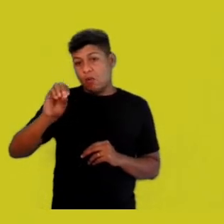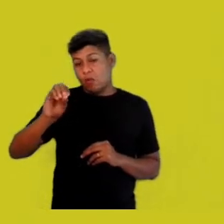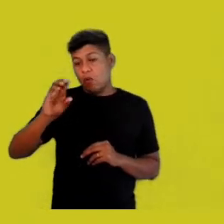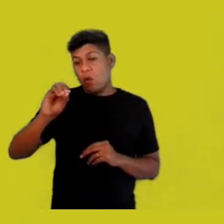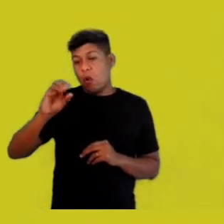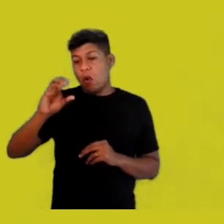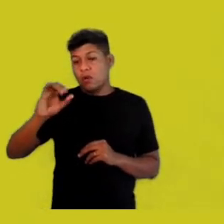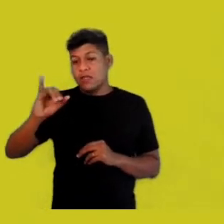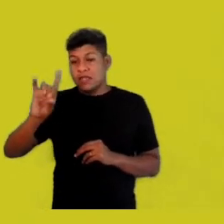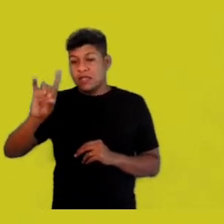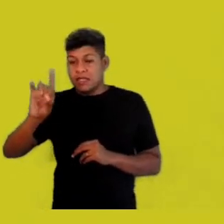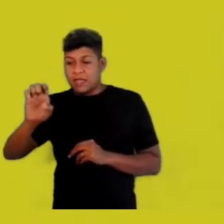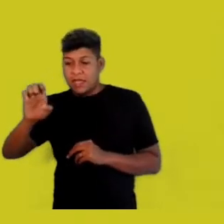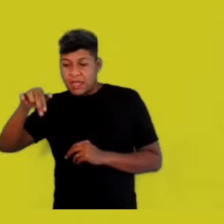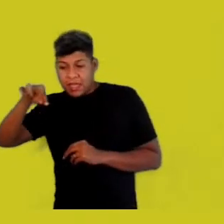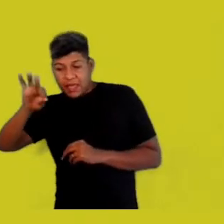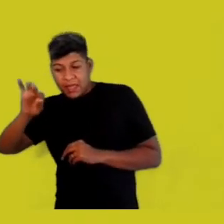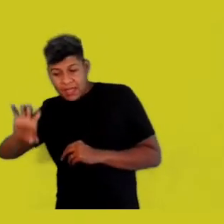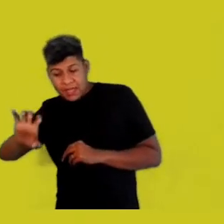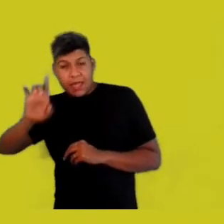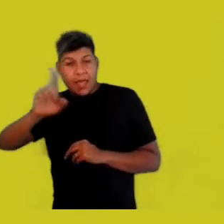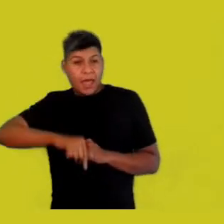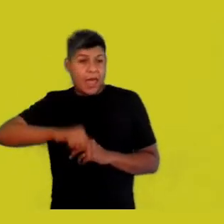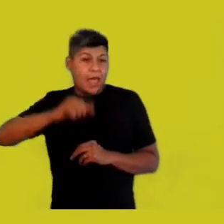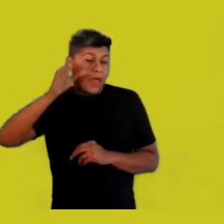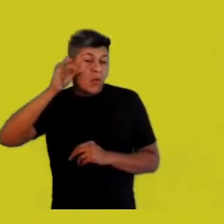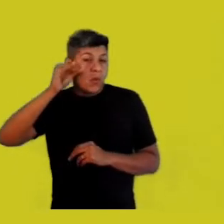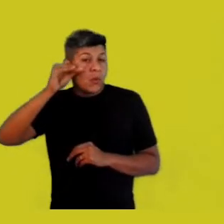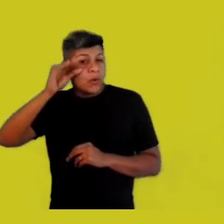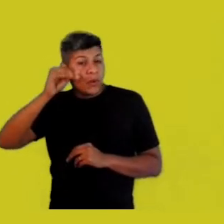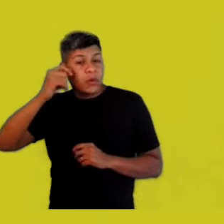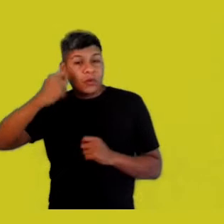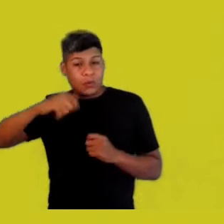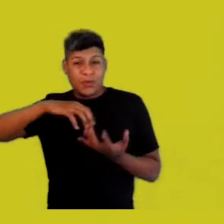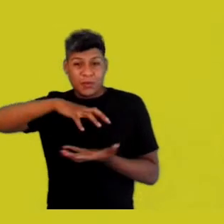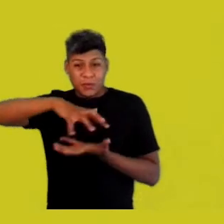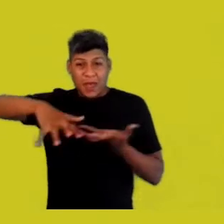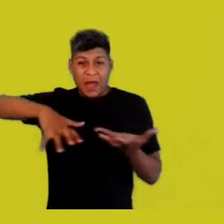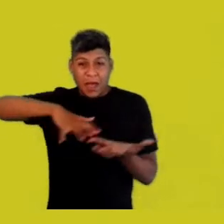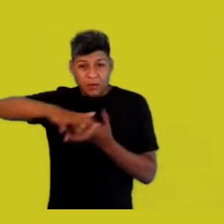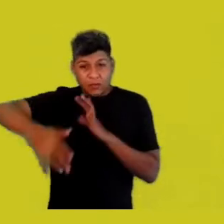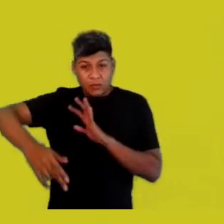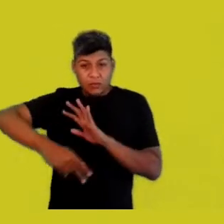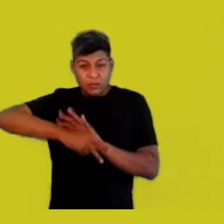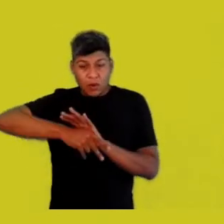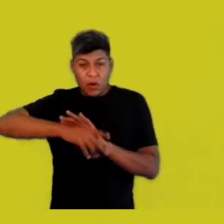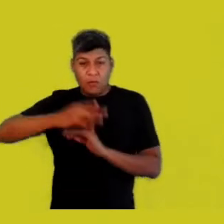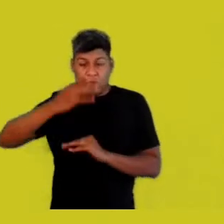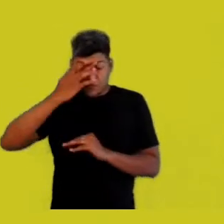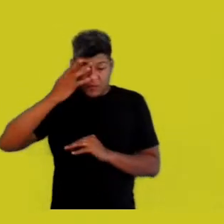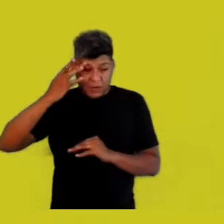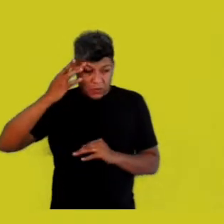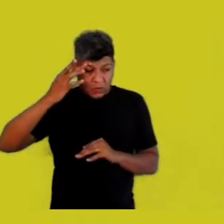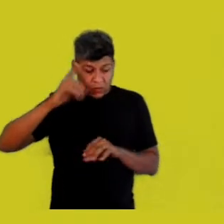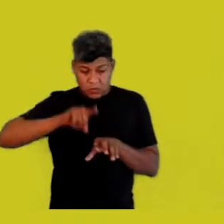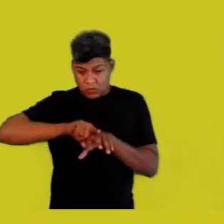in a very curious process, because the chaos brought by Hesiod in Greece,